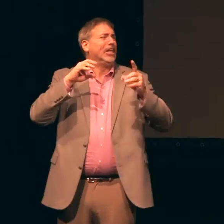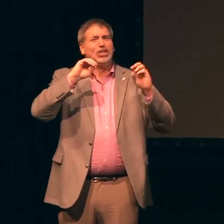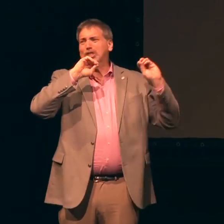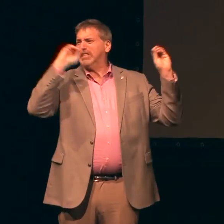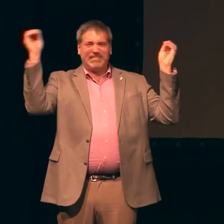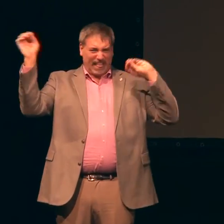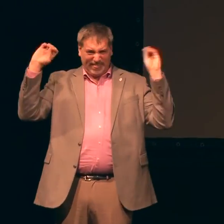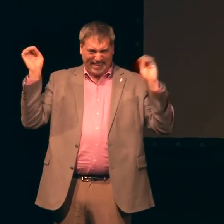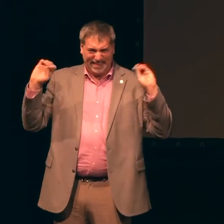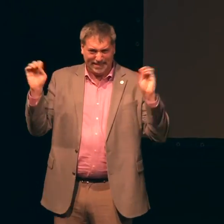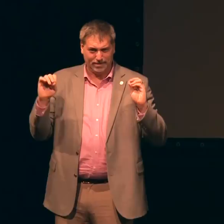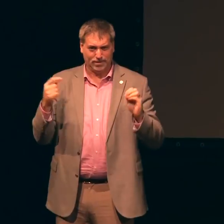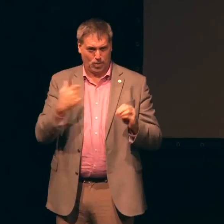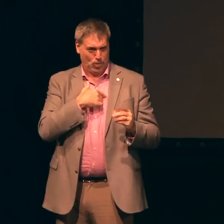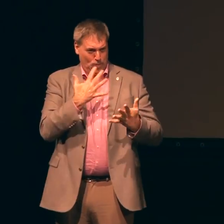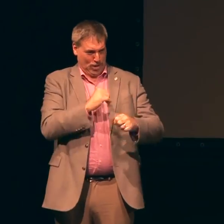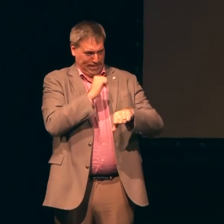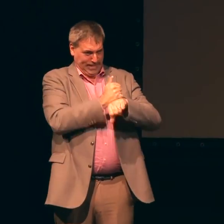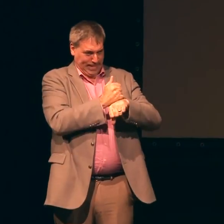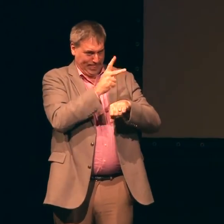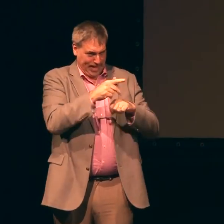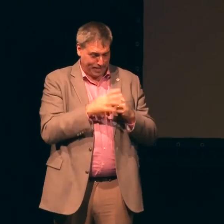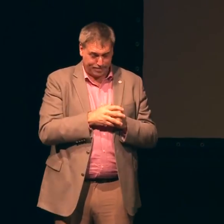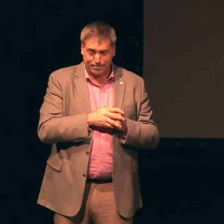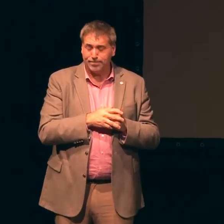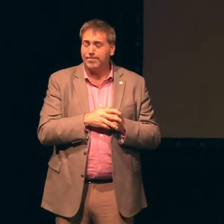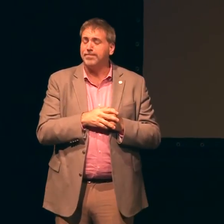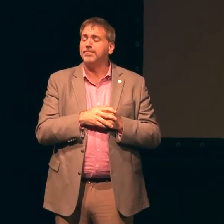standards established for that. So we want to